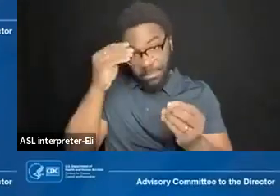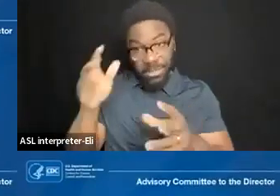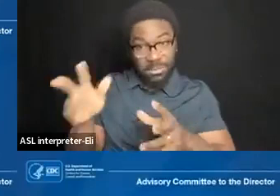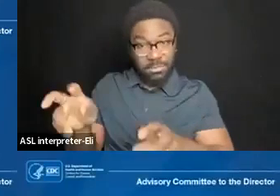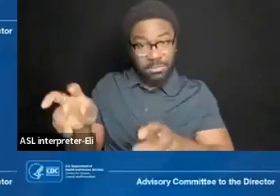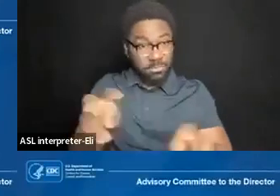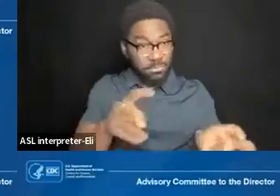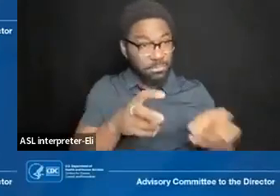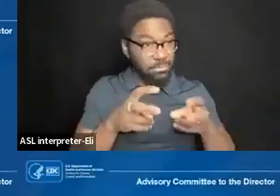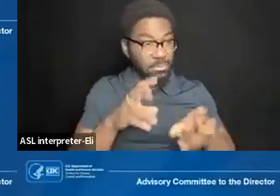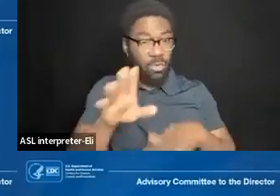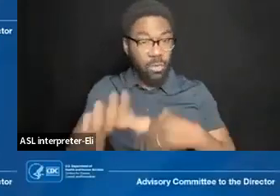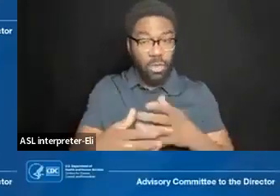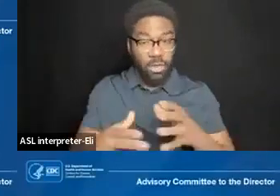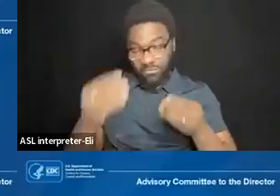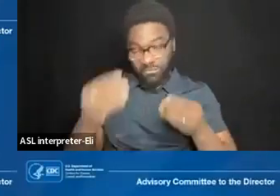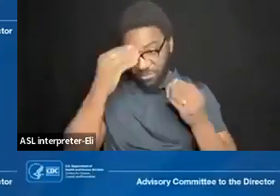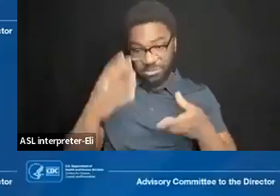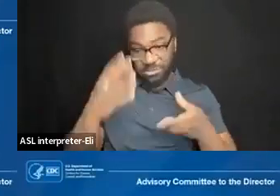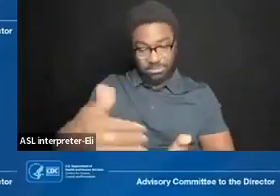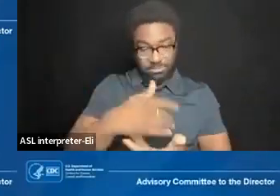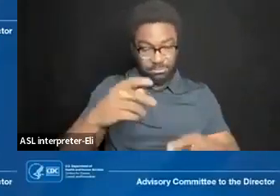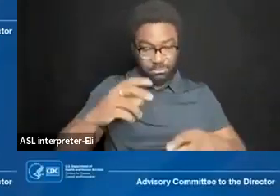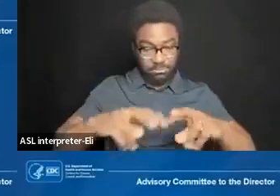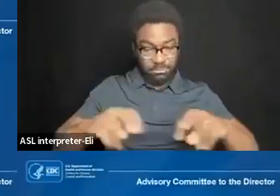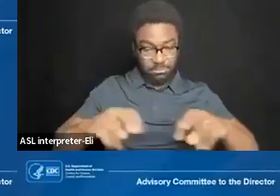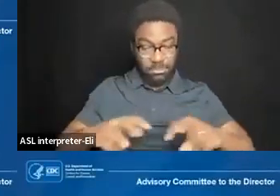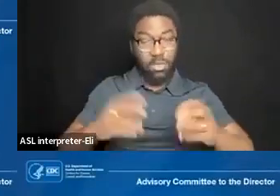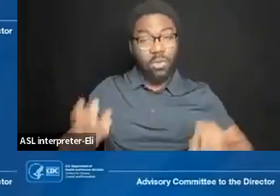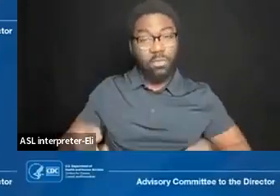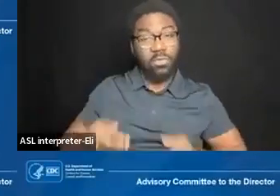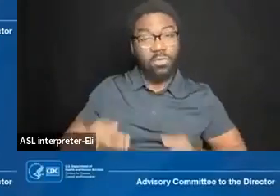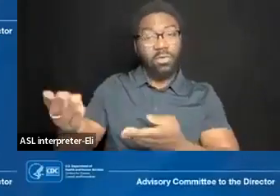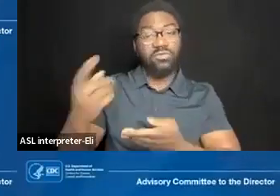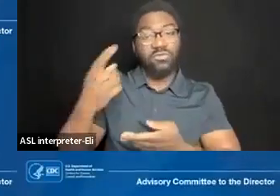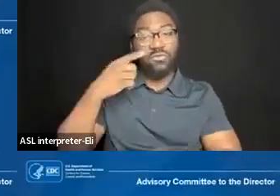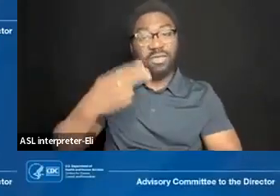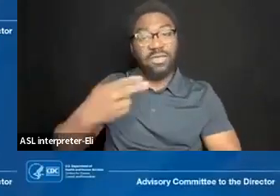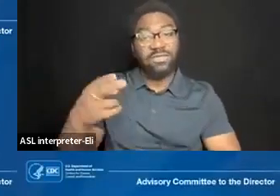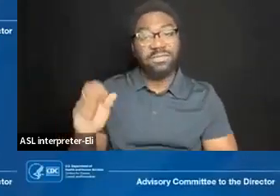and the prior structure and the proposed new structure are in that printout that you have received.